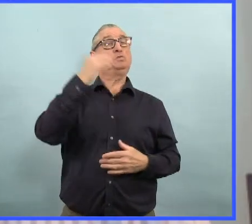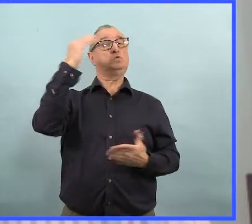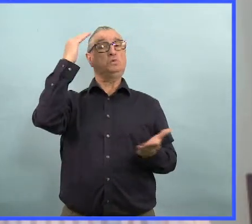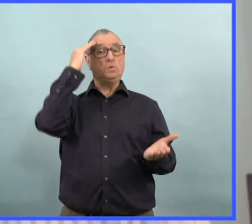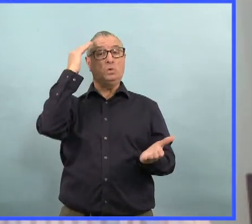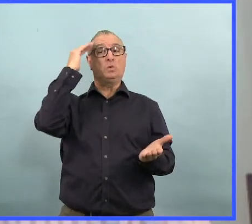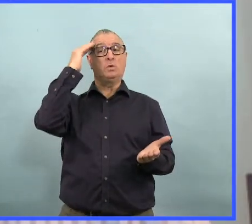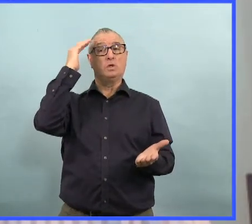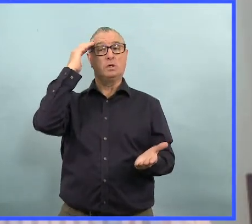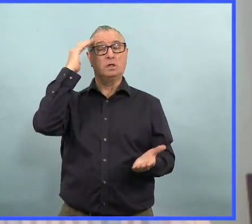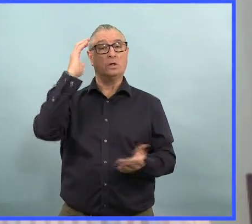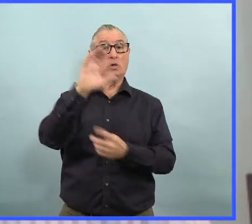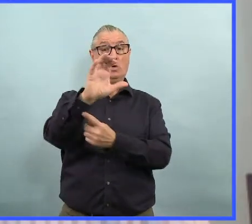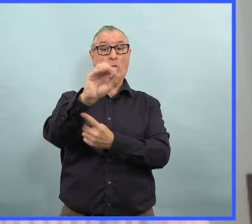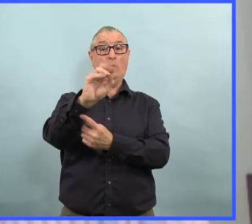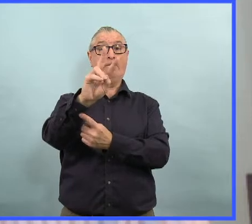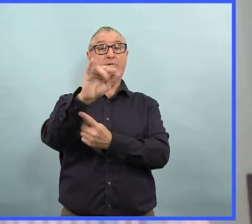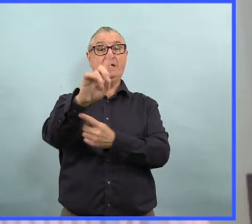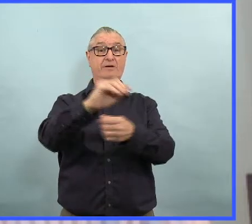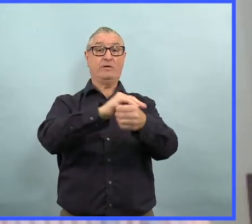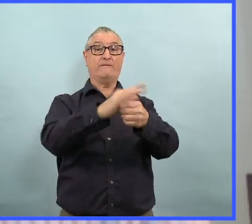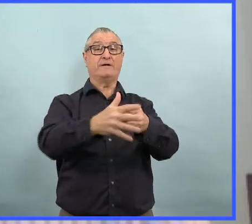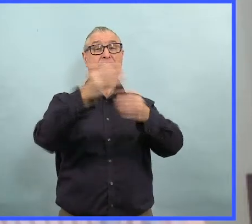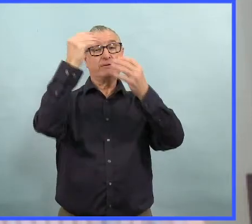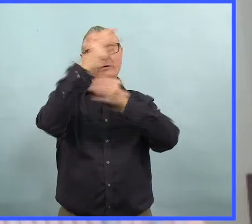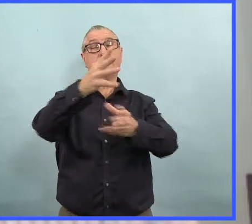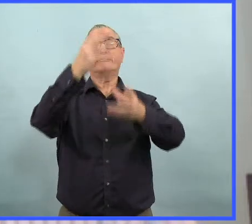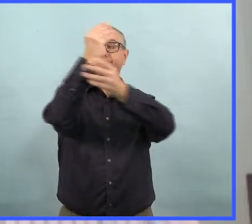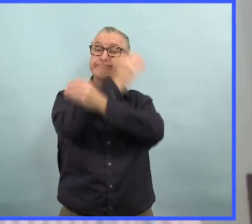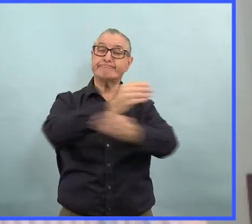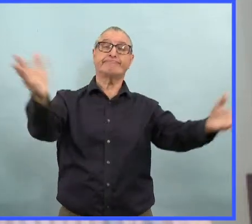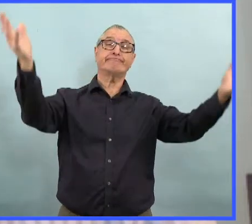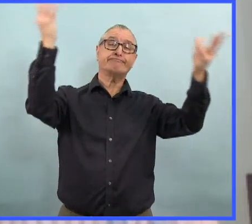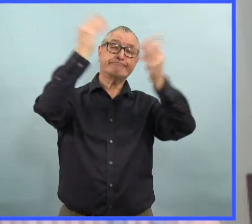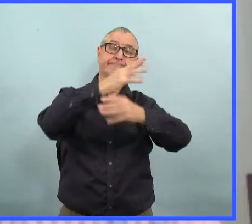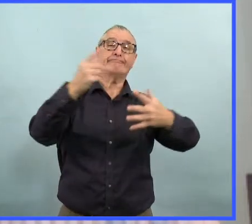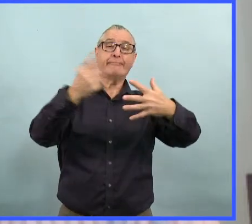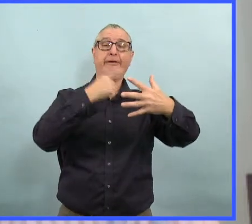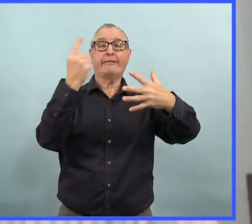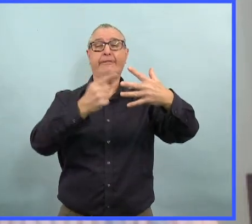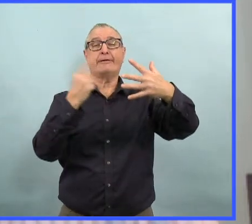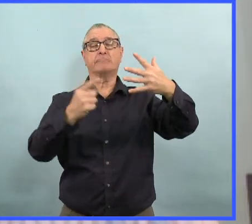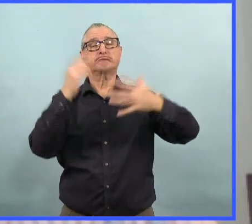in in certain ways and certainly our online data has shifted to provide